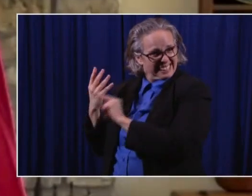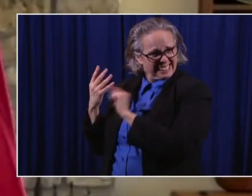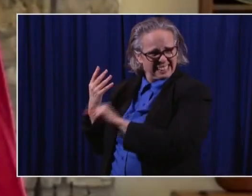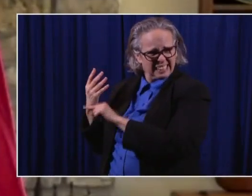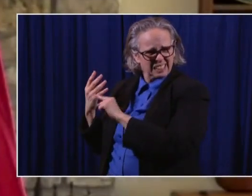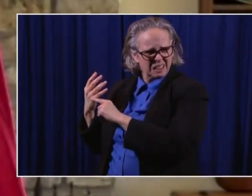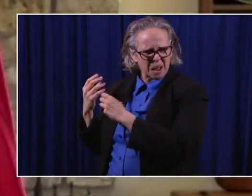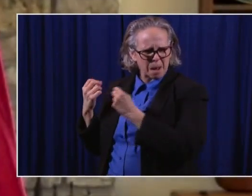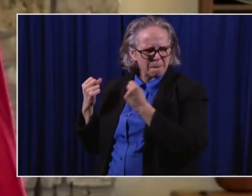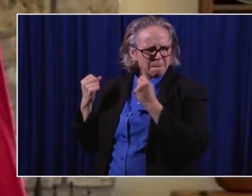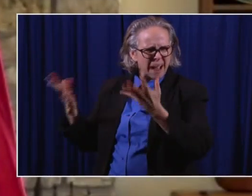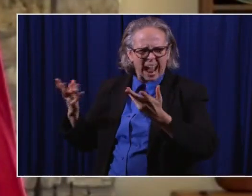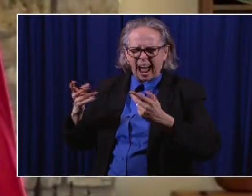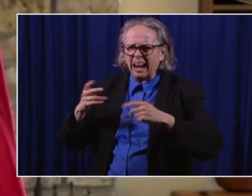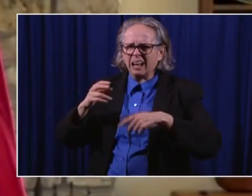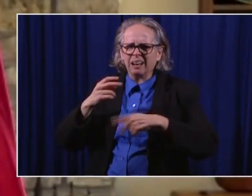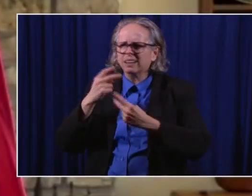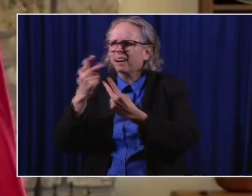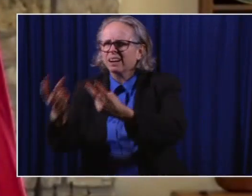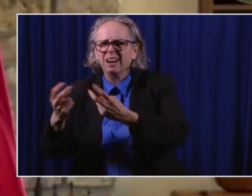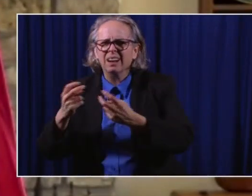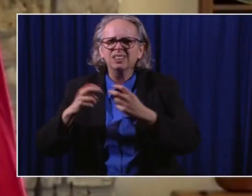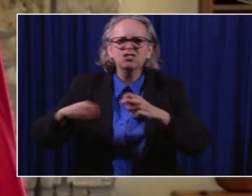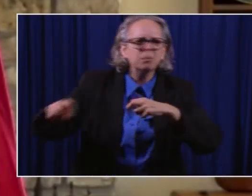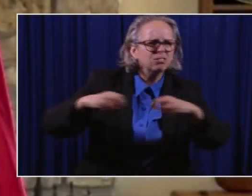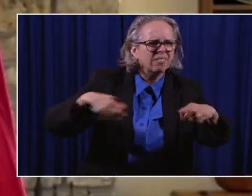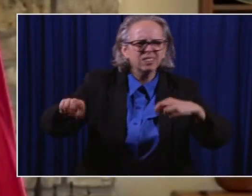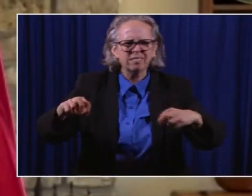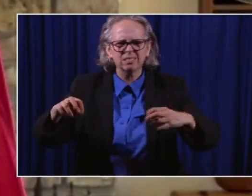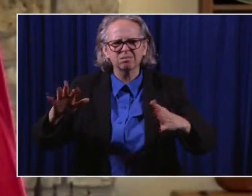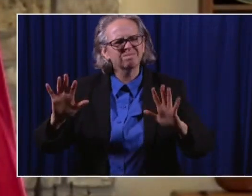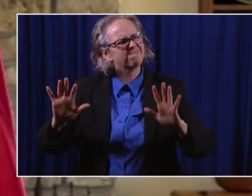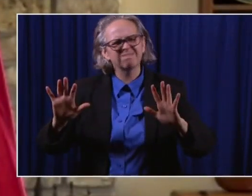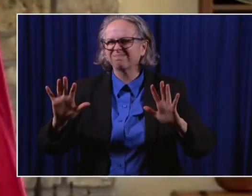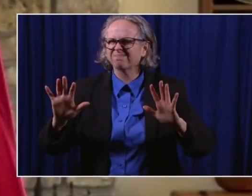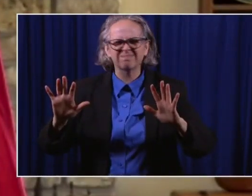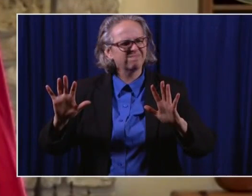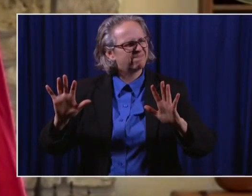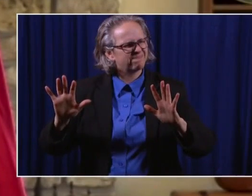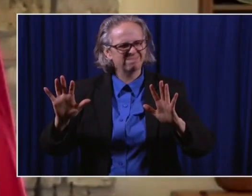SOMETHING POSITIVE. I